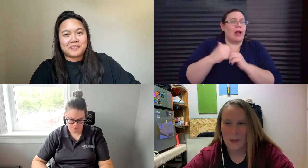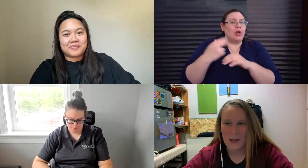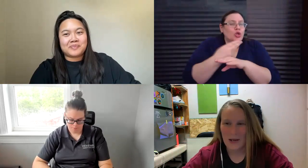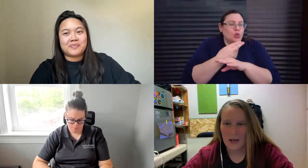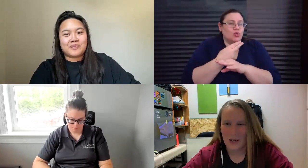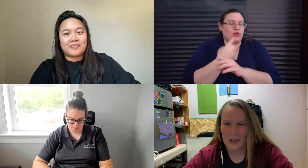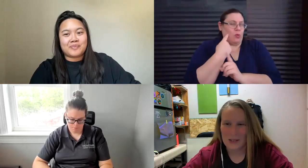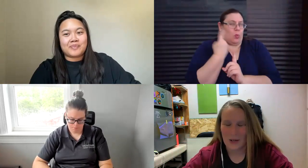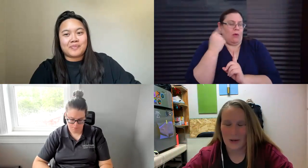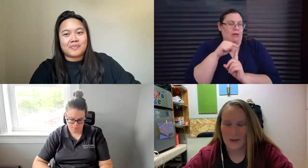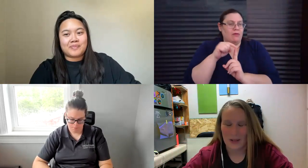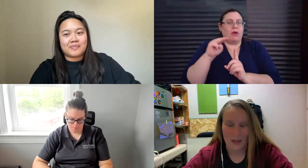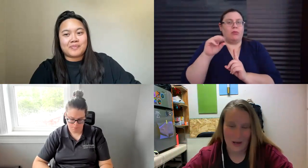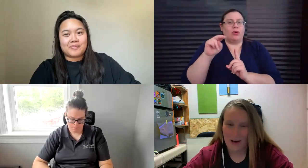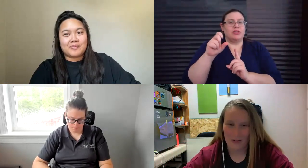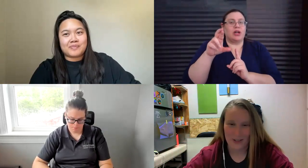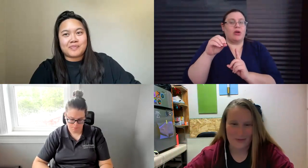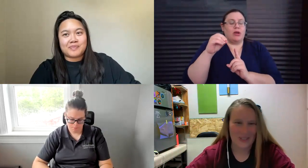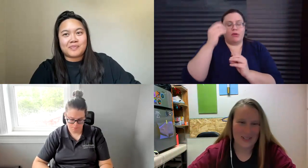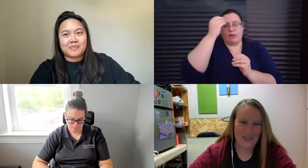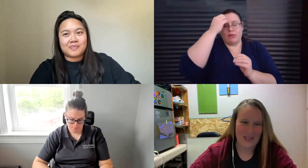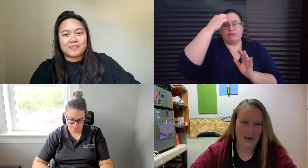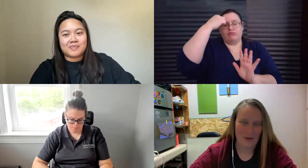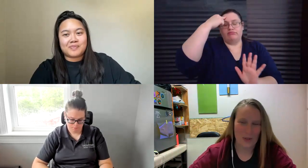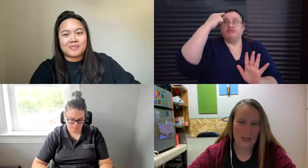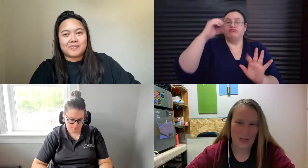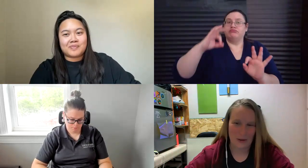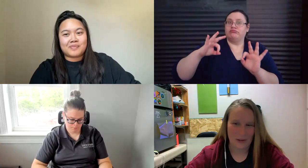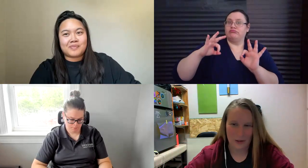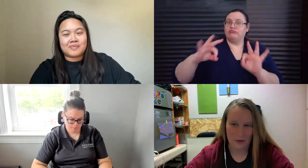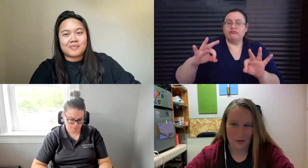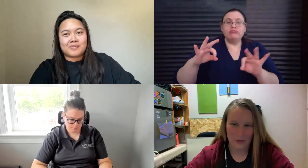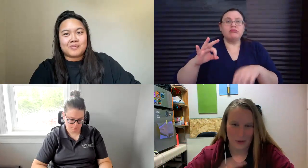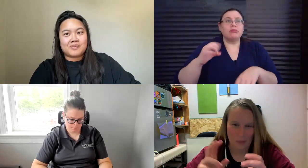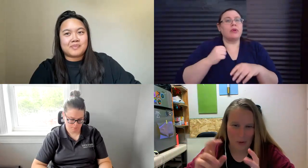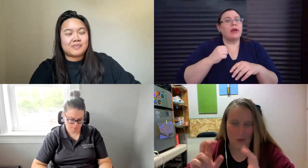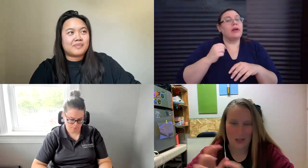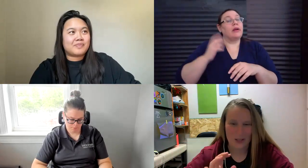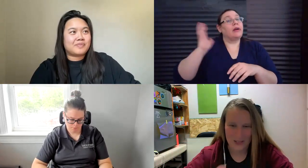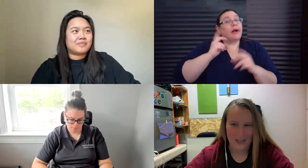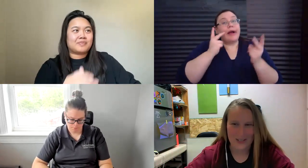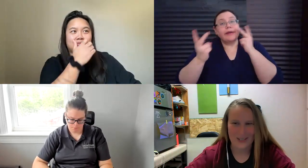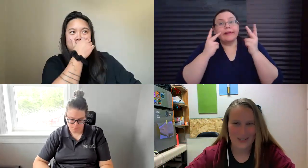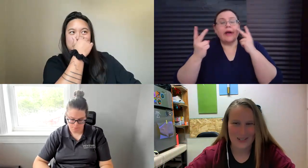I said oh, I think I have it because I've been seeing a lot of propagation stations